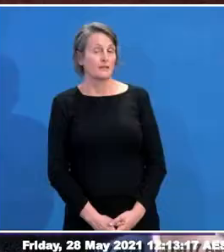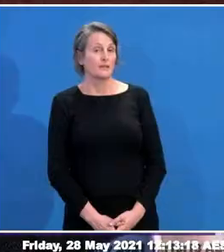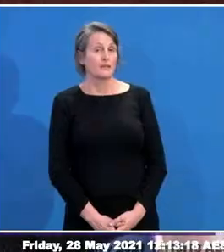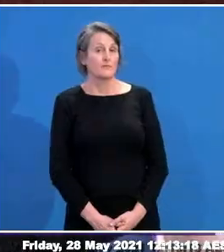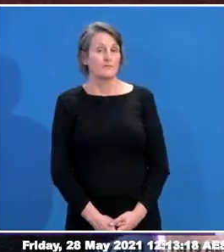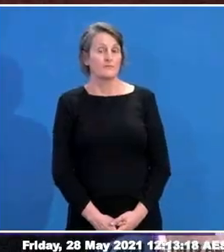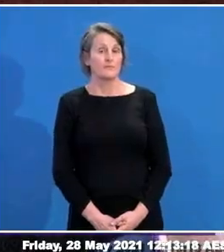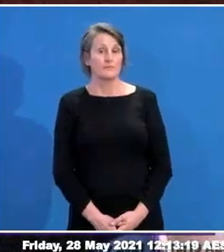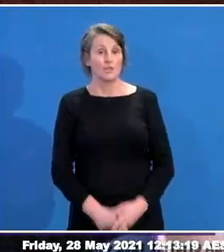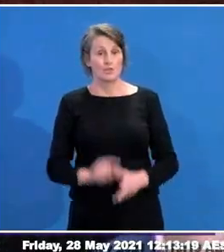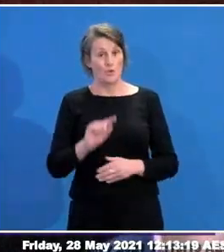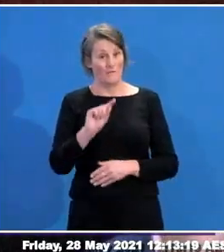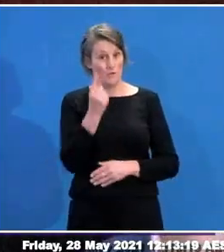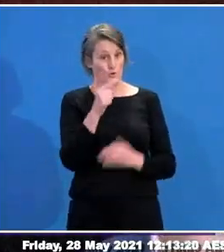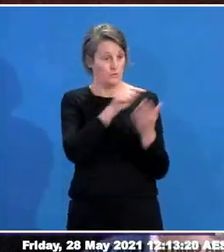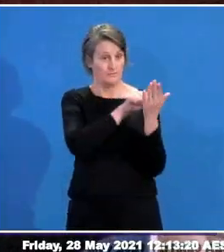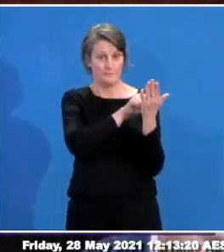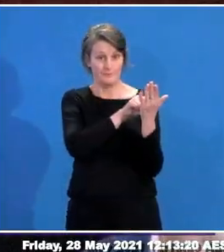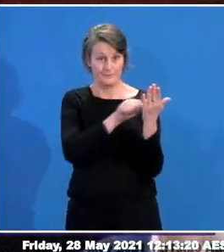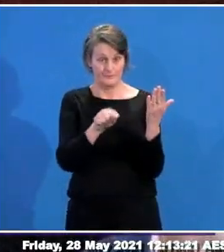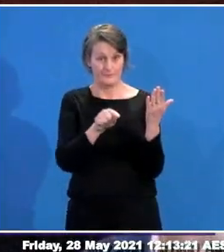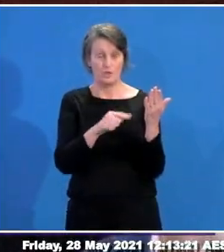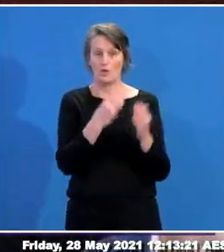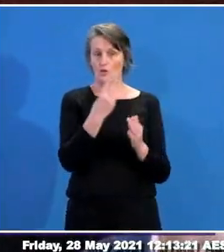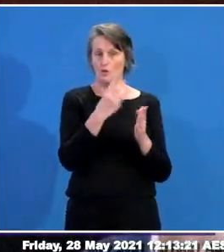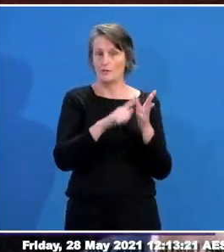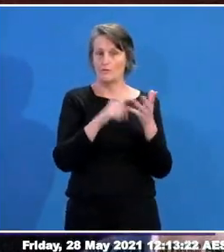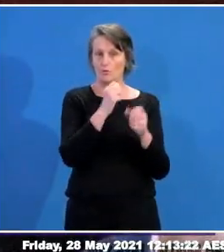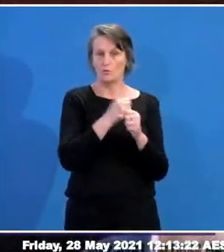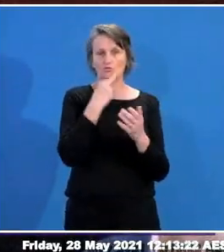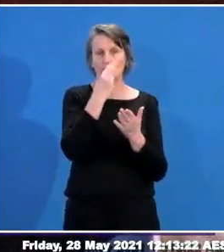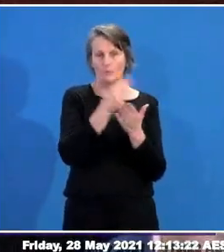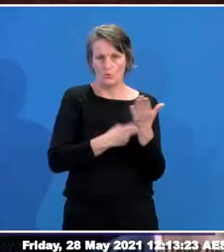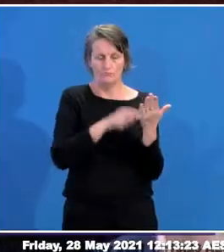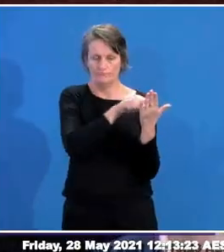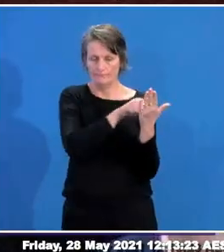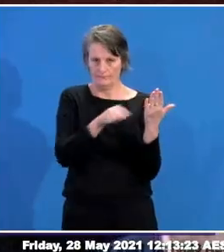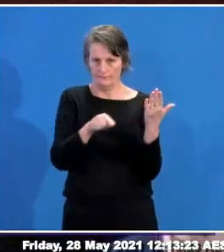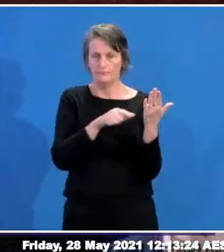The first bullet point in the 13 August report refers to, and I assume that